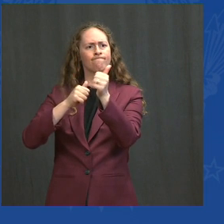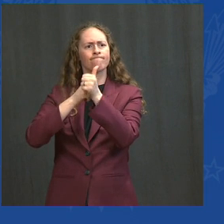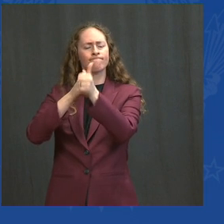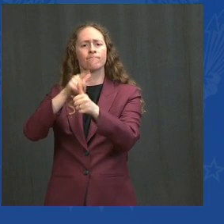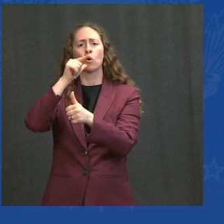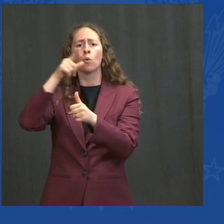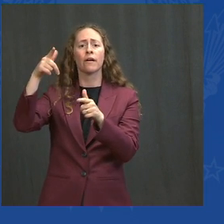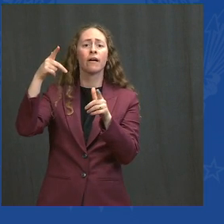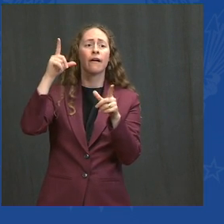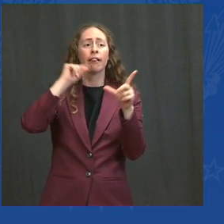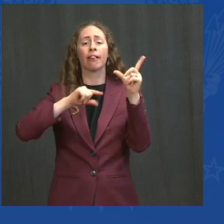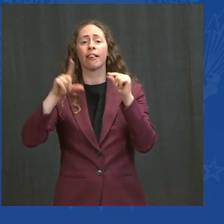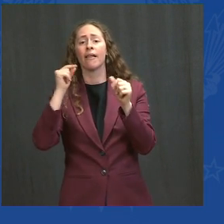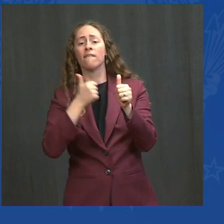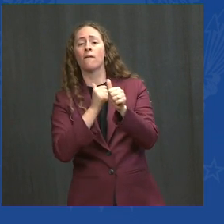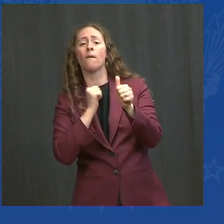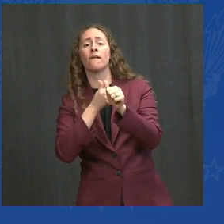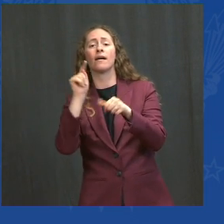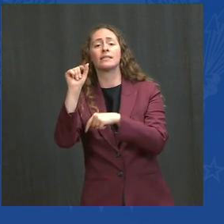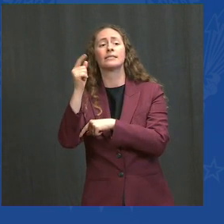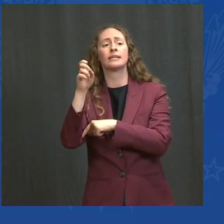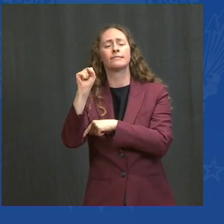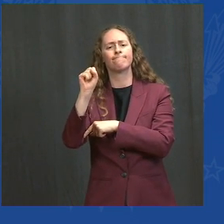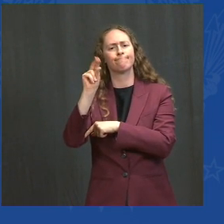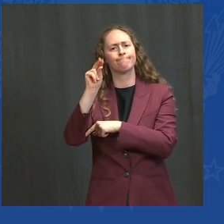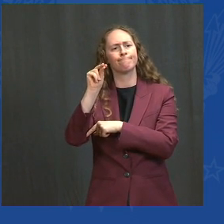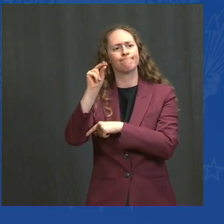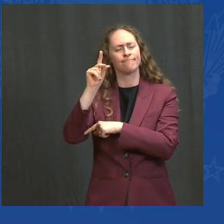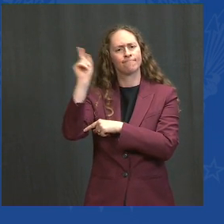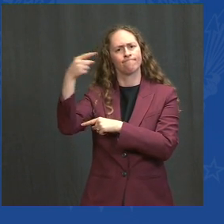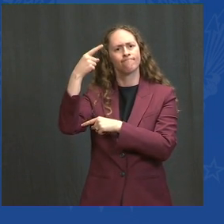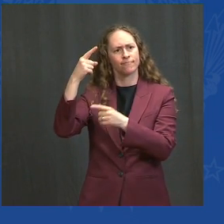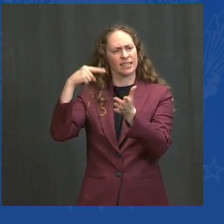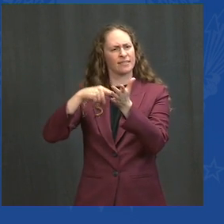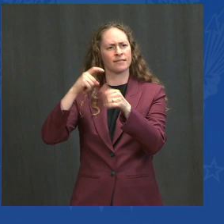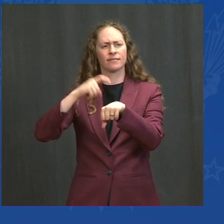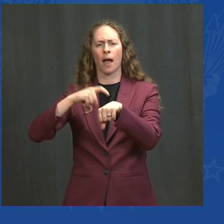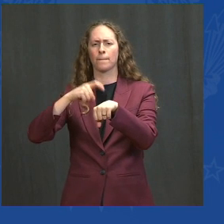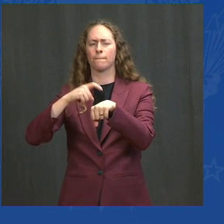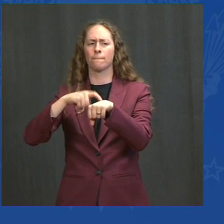that are long overdue. Economists of all stripes agree that it's going to create good jobs